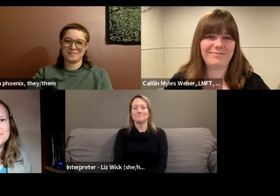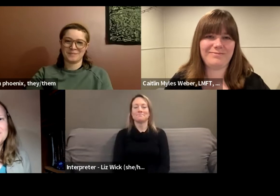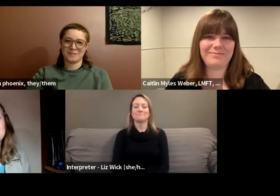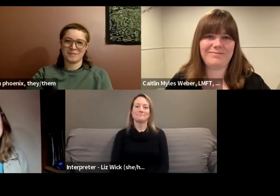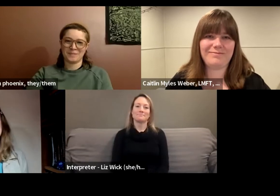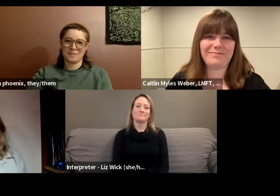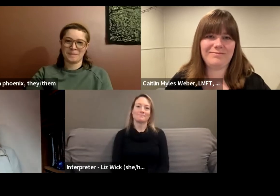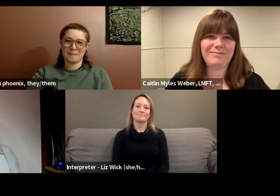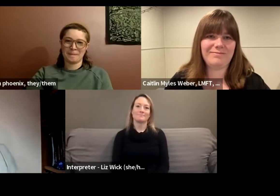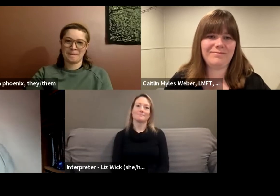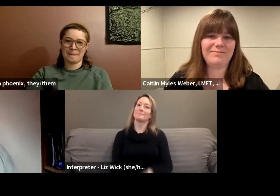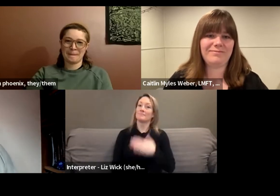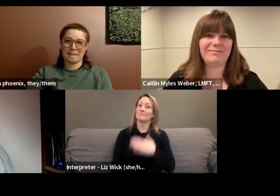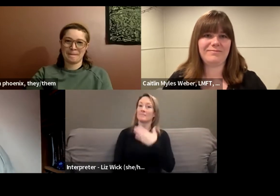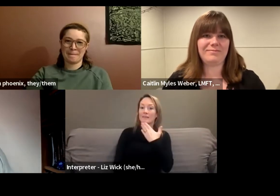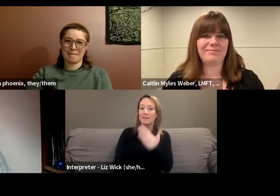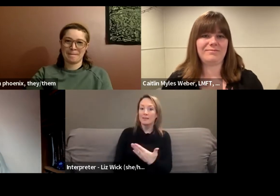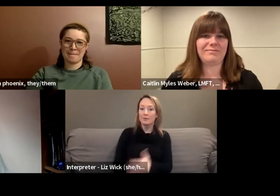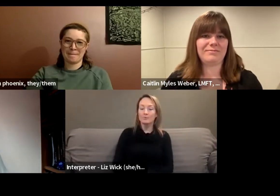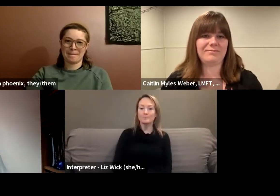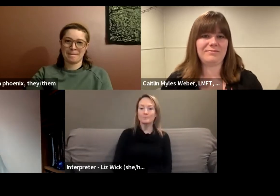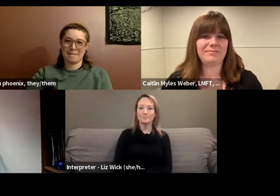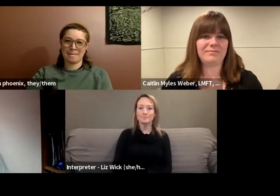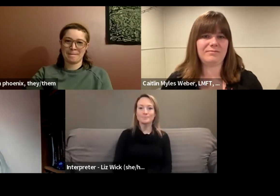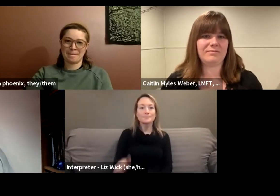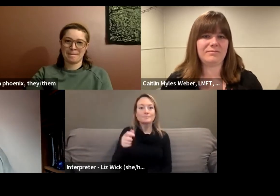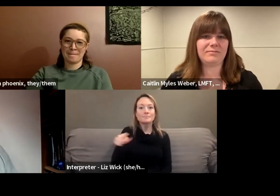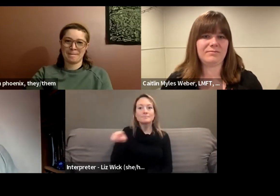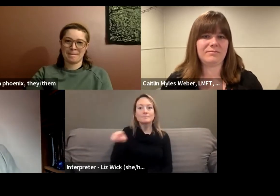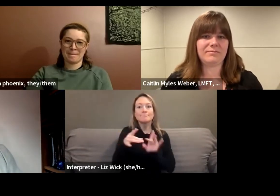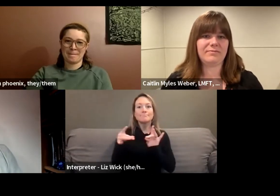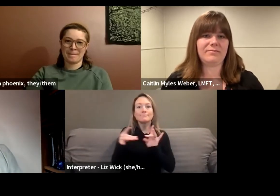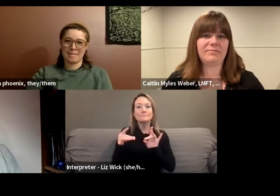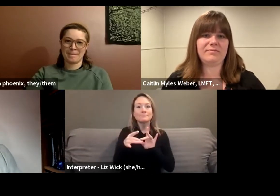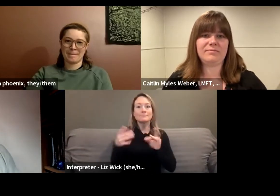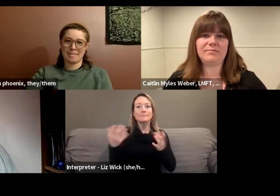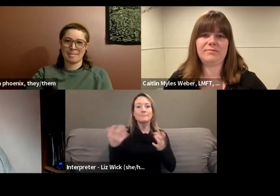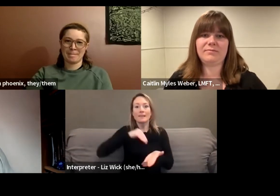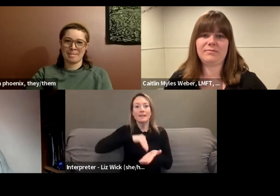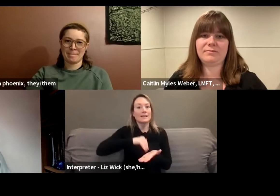Thank you. Other folks have comments on this? Again, you know, we don't all have to answer.